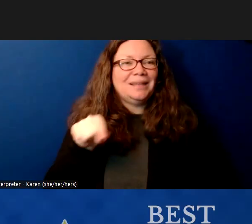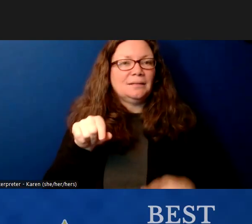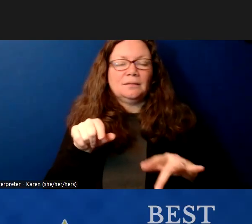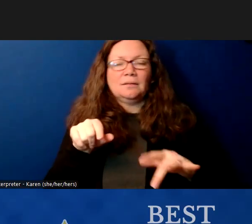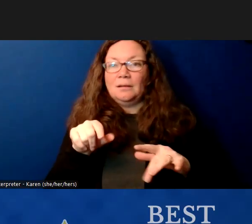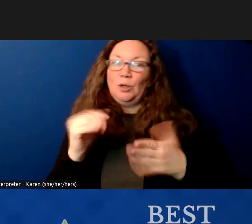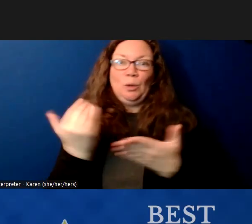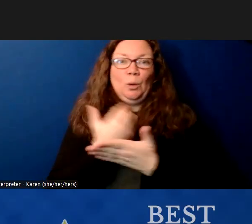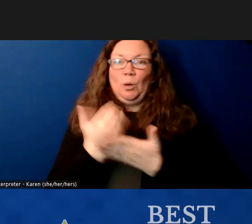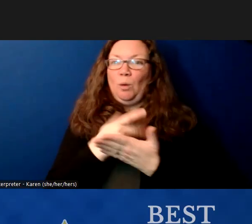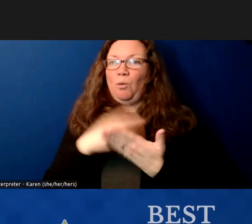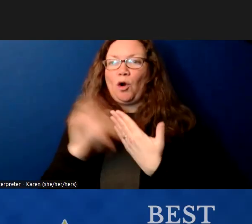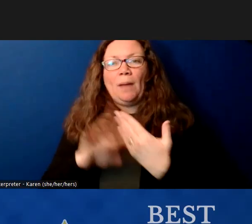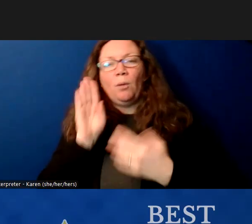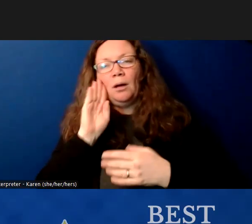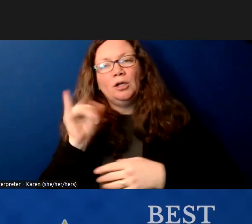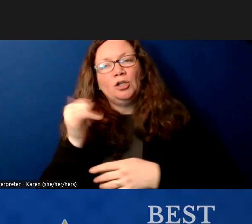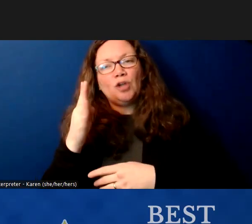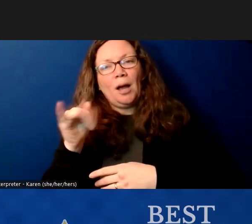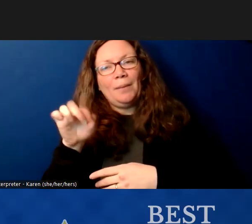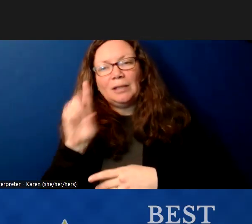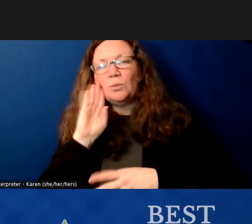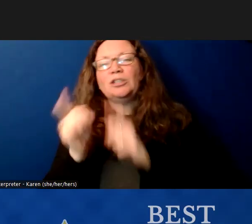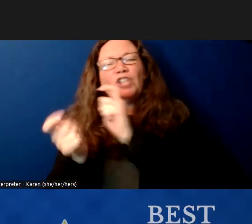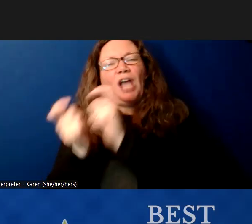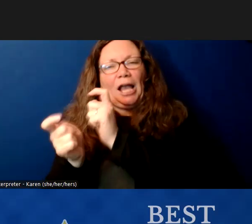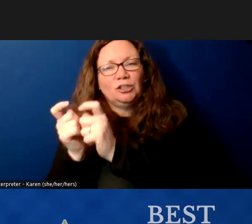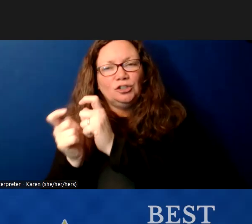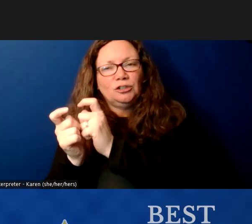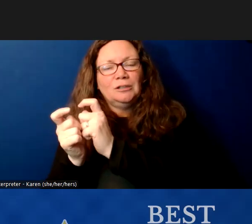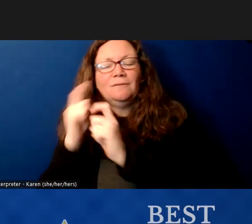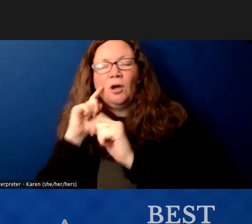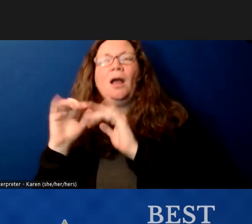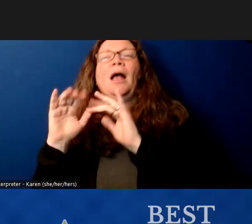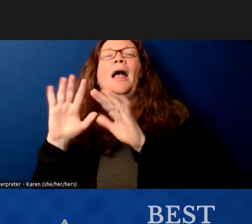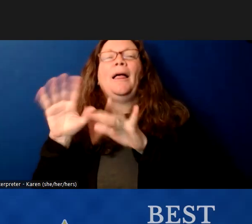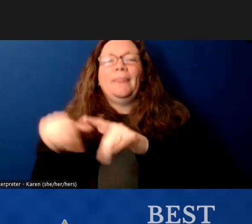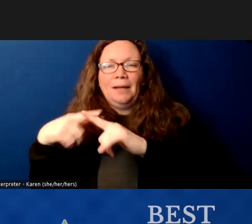So you're not going to need to download anything. And I'll show you how easy it will be to,